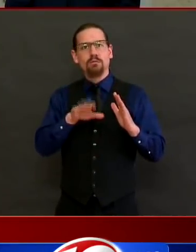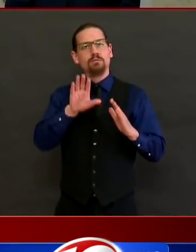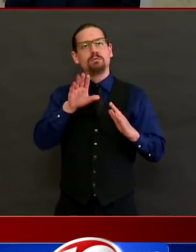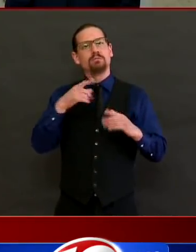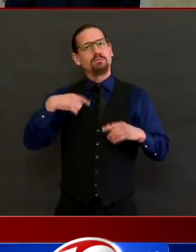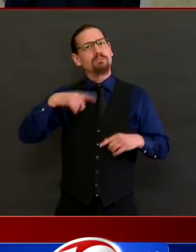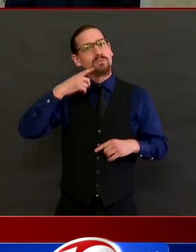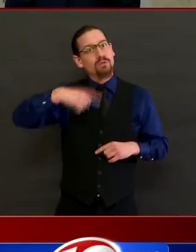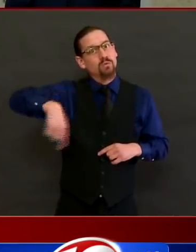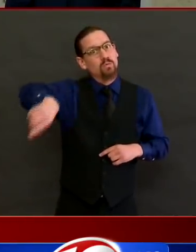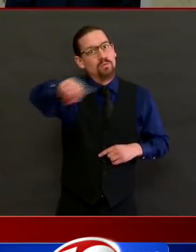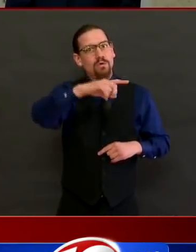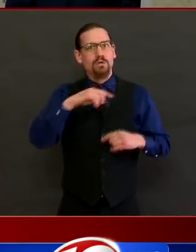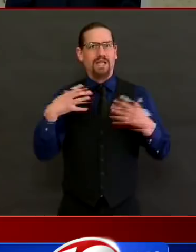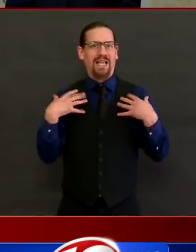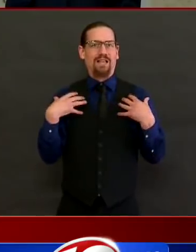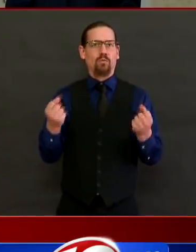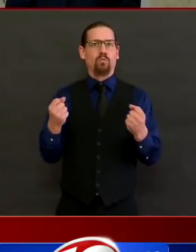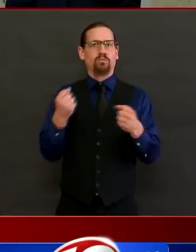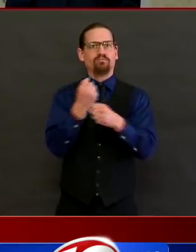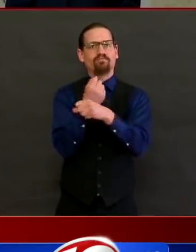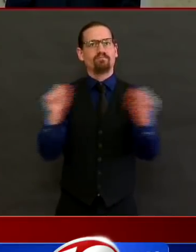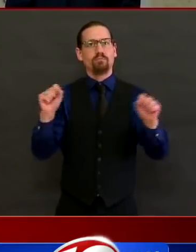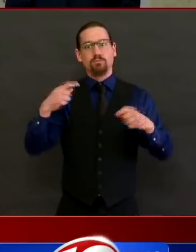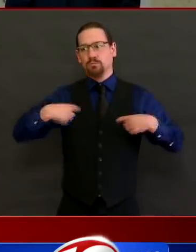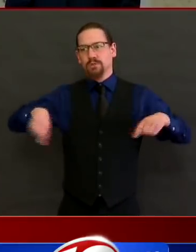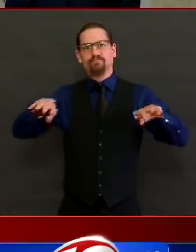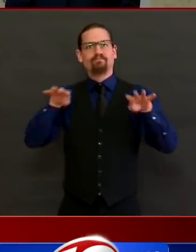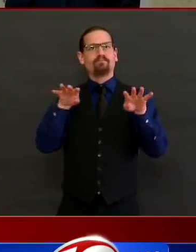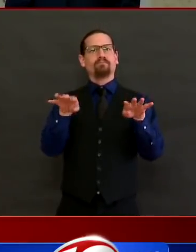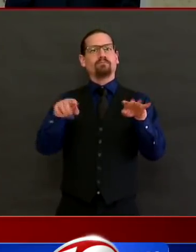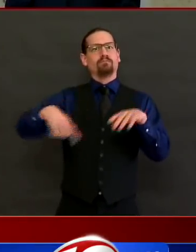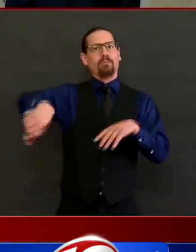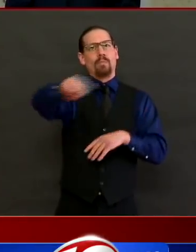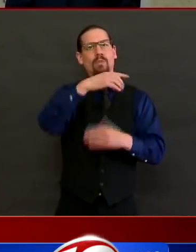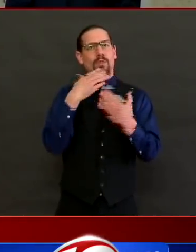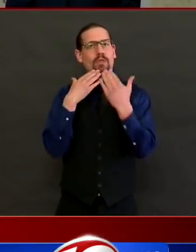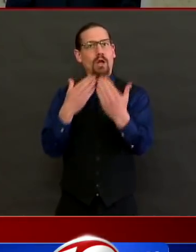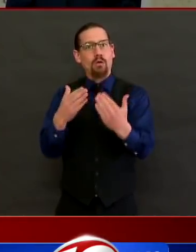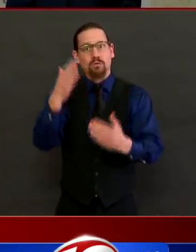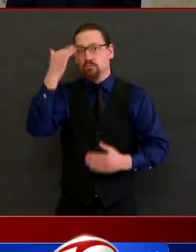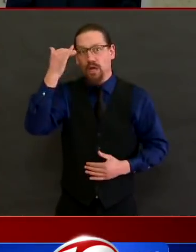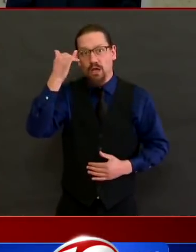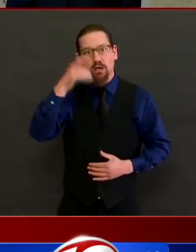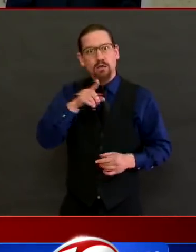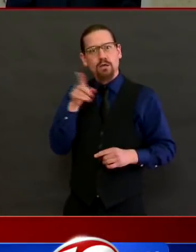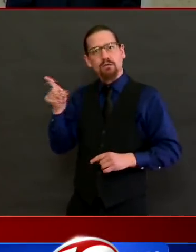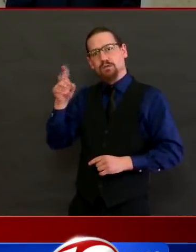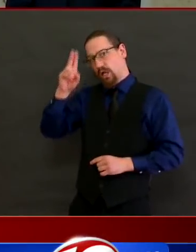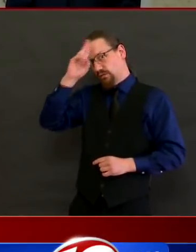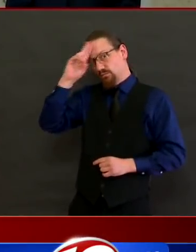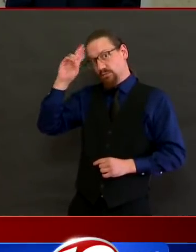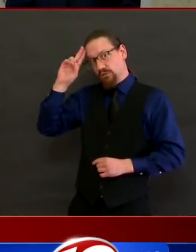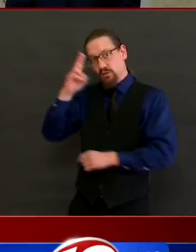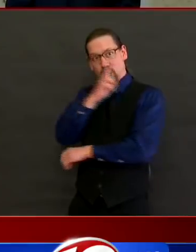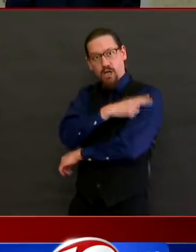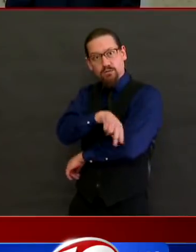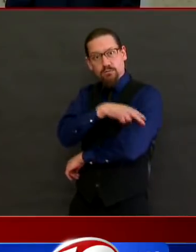HERO TOO. YOU ARE THE REASON THAT WE ARE DOING AS WELL AS WE ARE DOING AND THAT OUR HOSPITALS ARE NOT